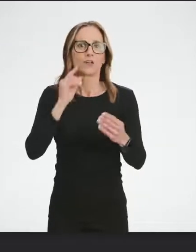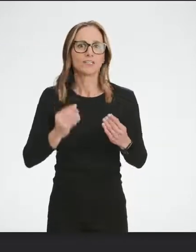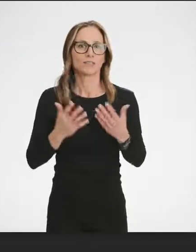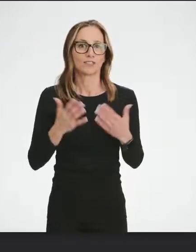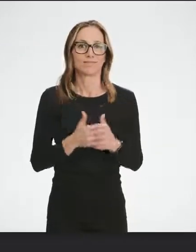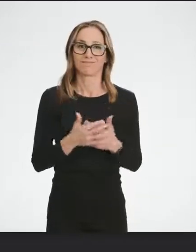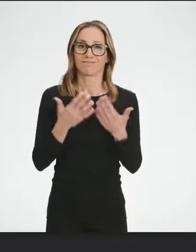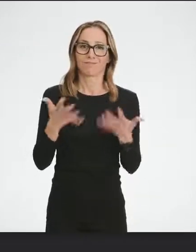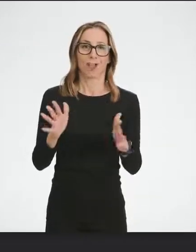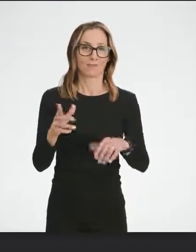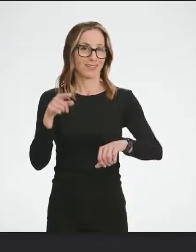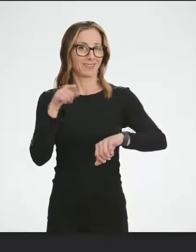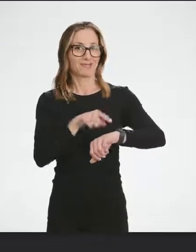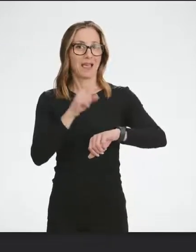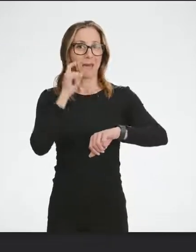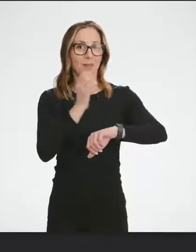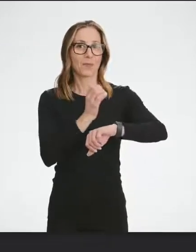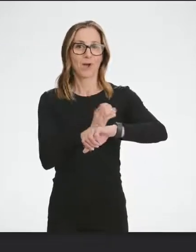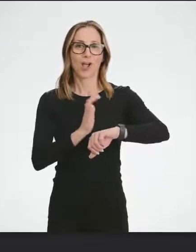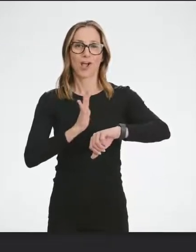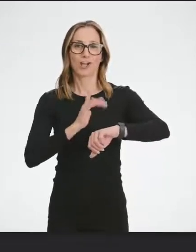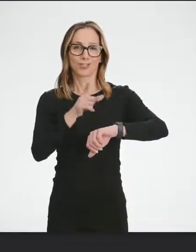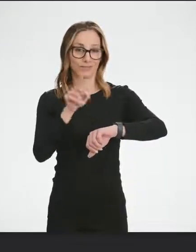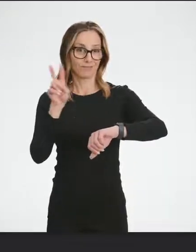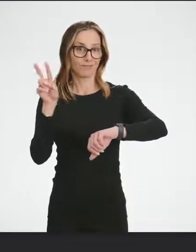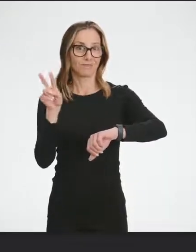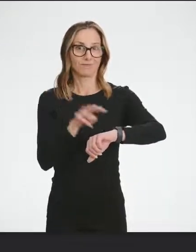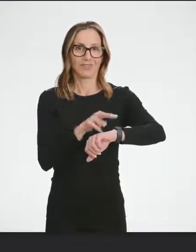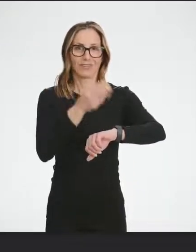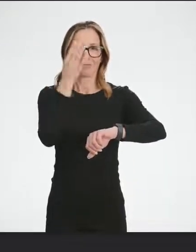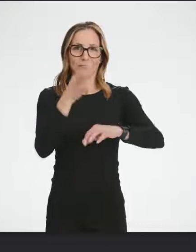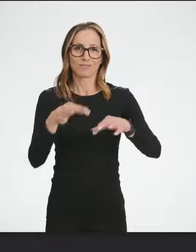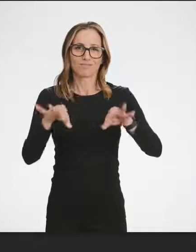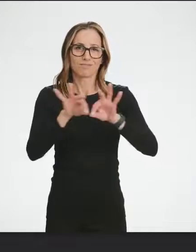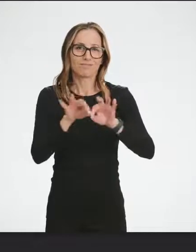Complications on Apple Watch already provide glanceable, relevant, and up-to-date information,